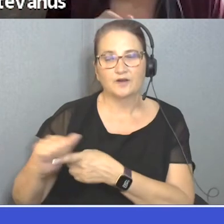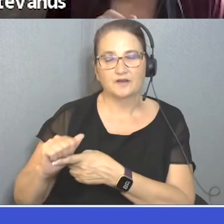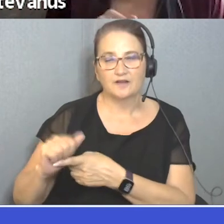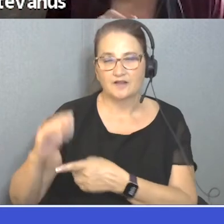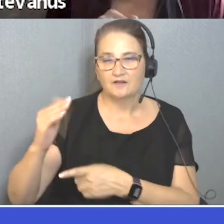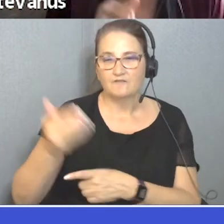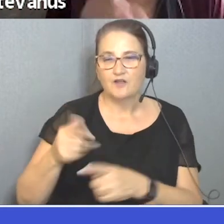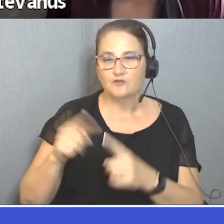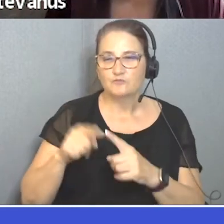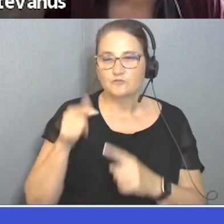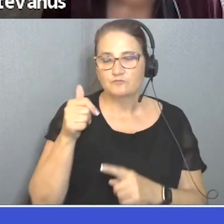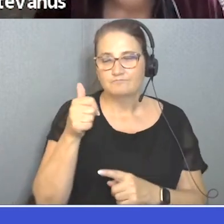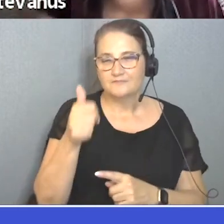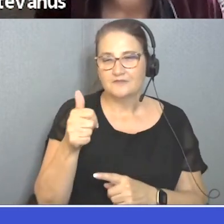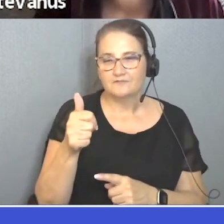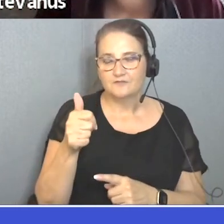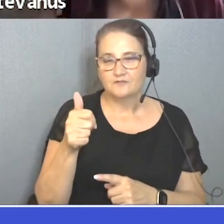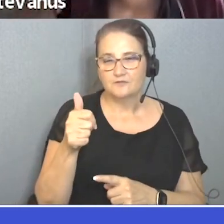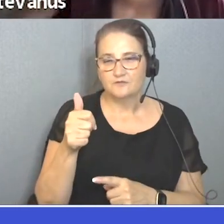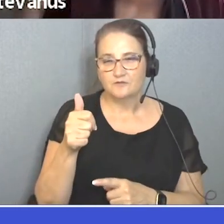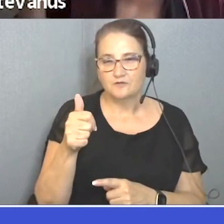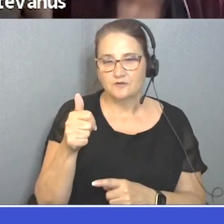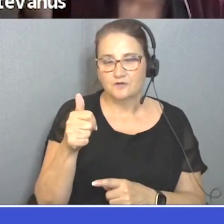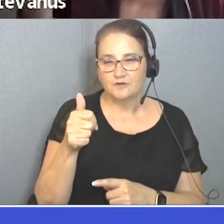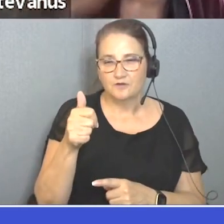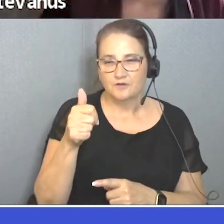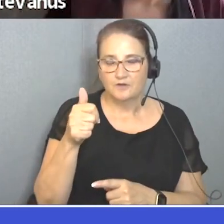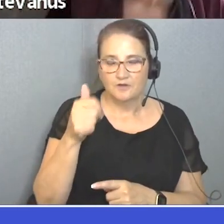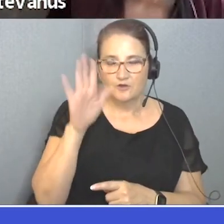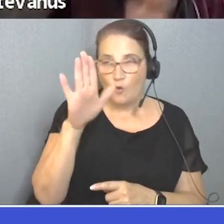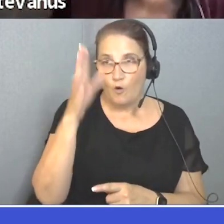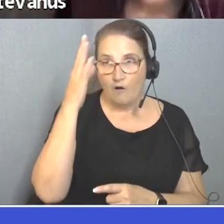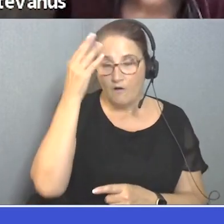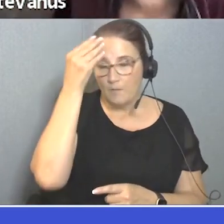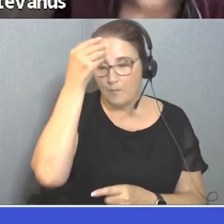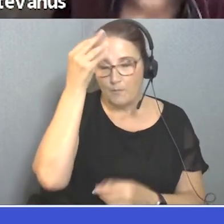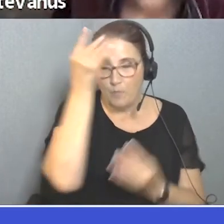writing refers to a writing practice that invites you